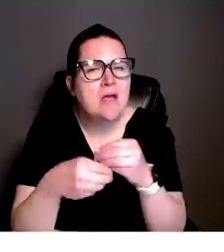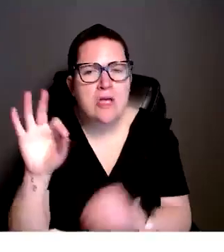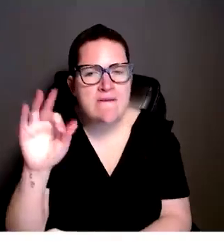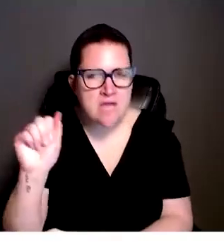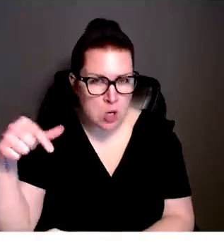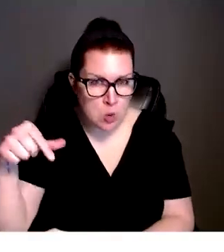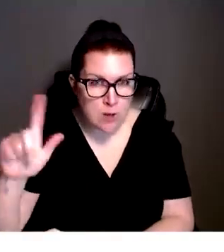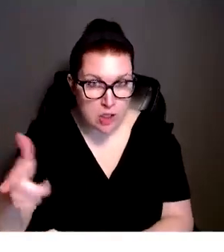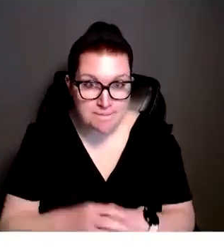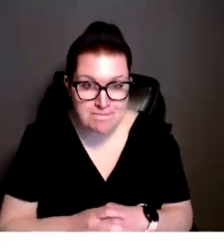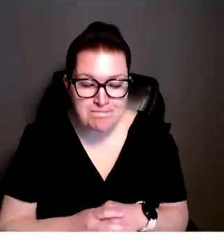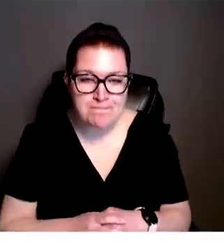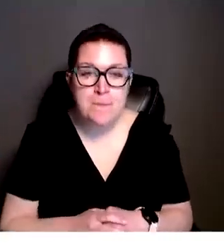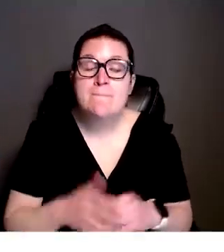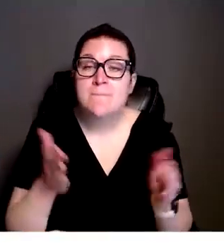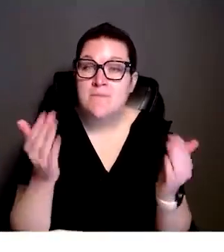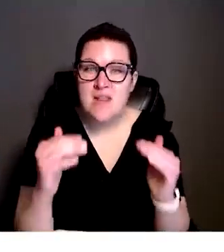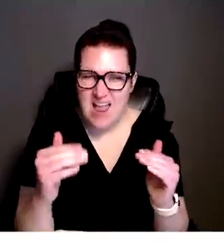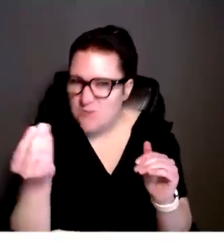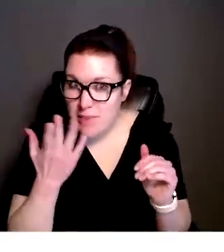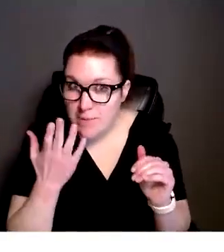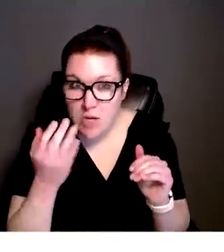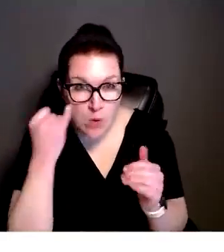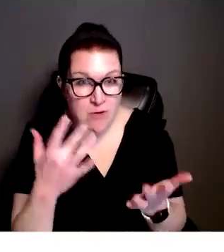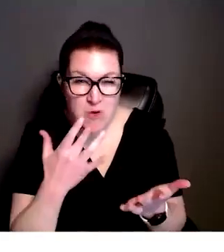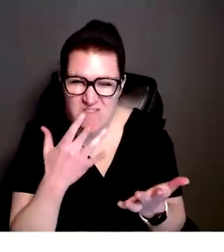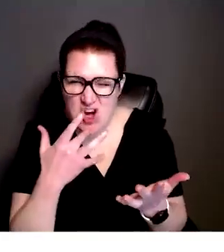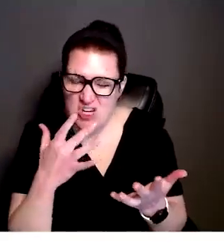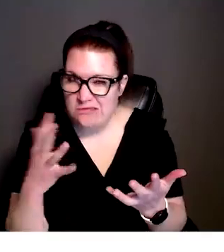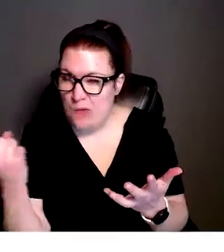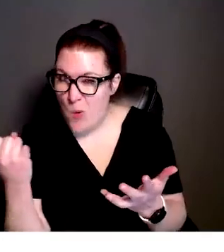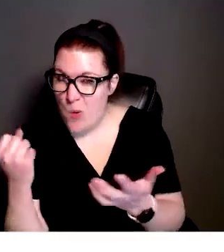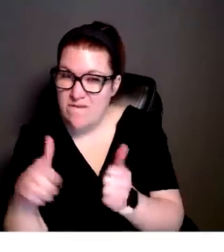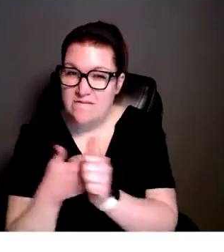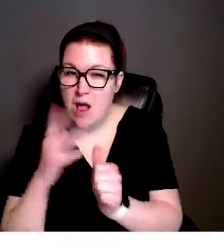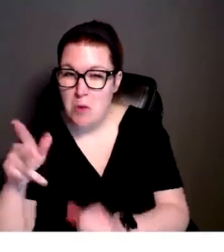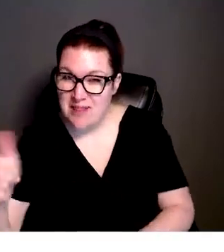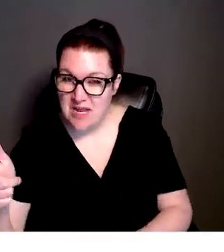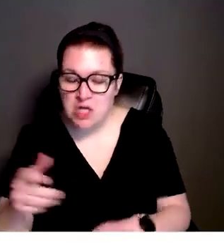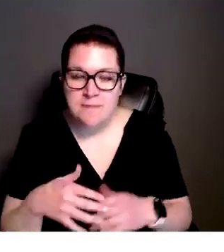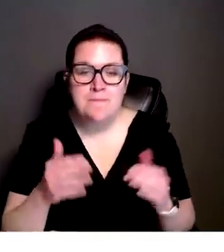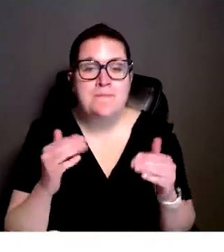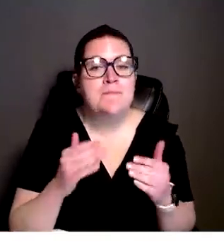Okay. Next question. And please let me know if you want this to be one that we follow up about. Individuals were asking about